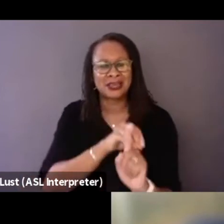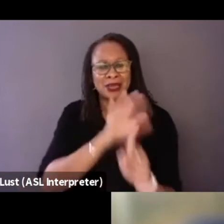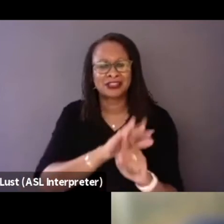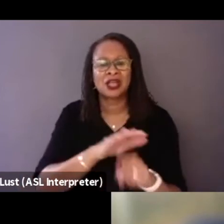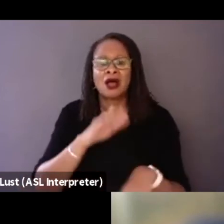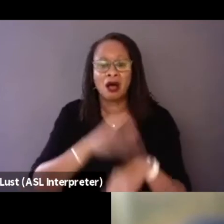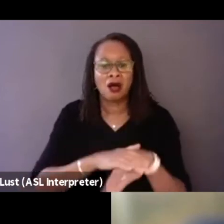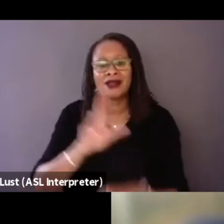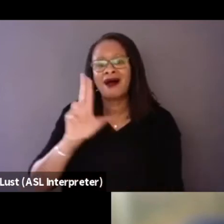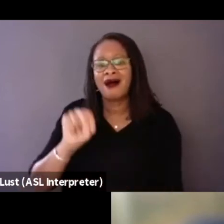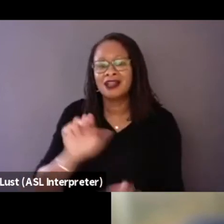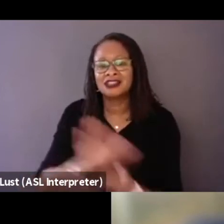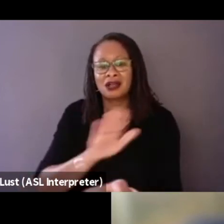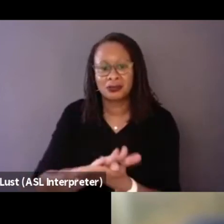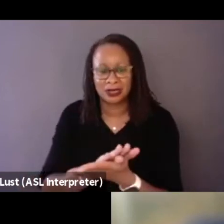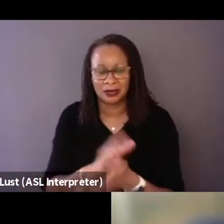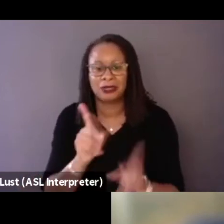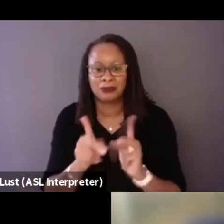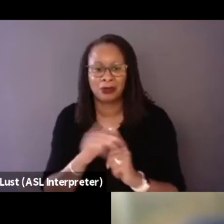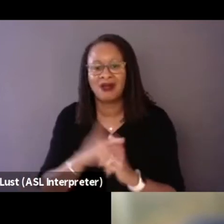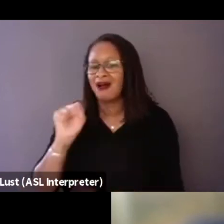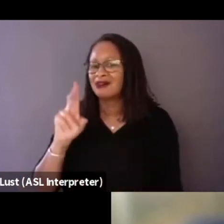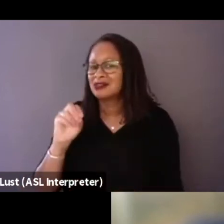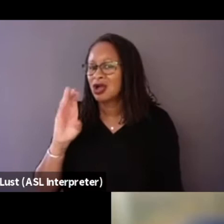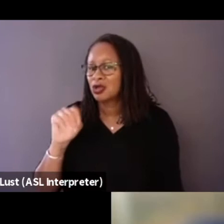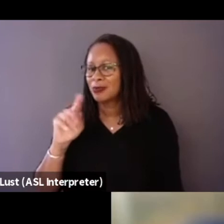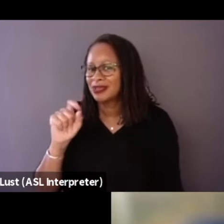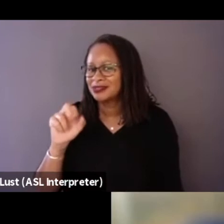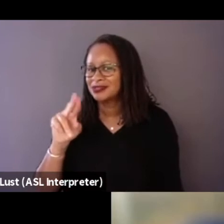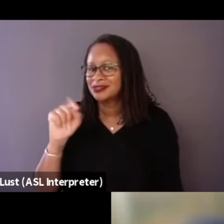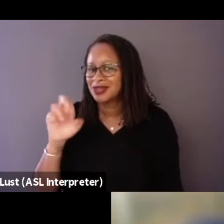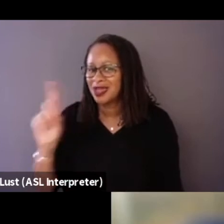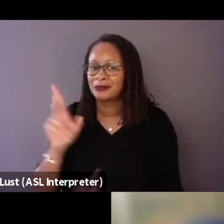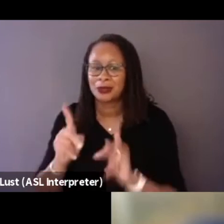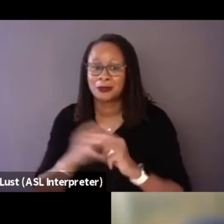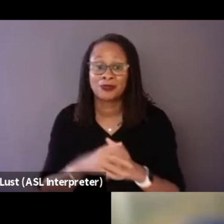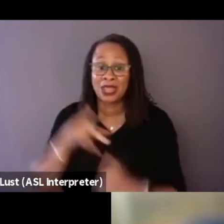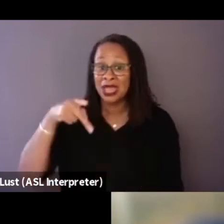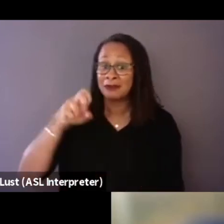And I'm curious, Pete, from you all, what was the conversation you all were having